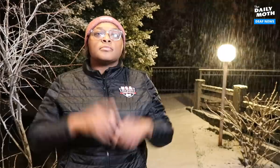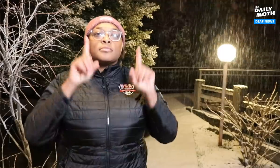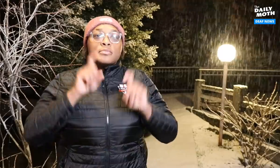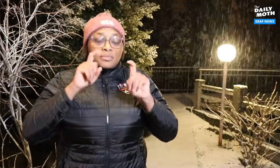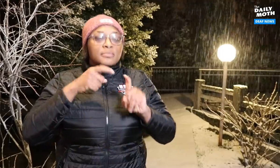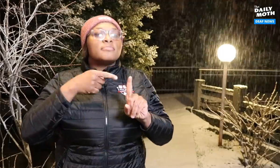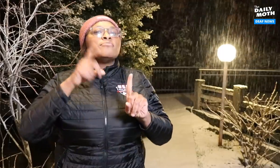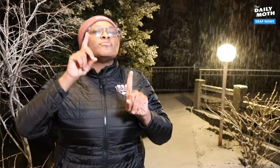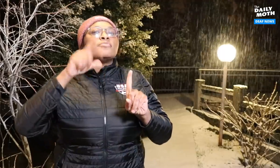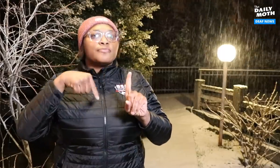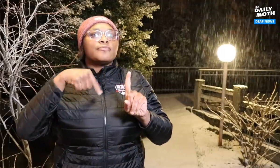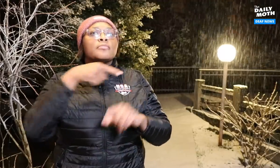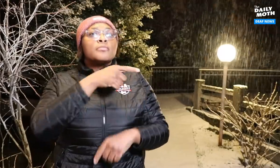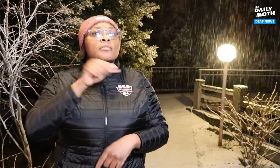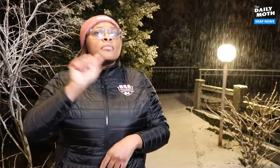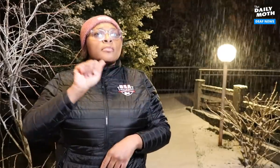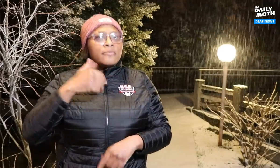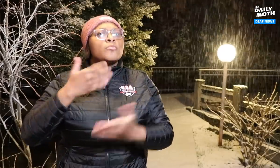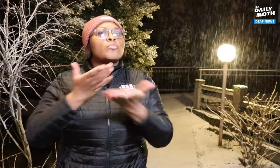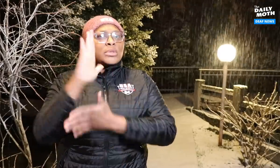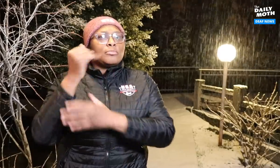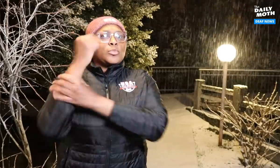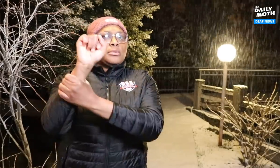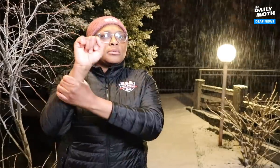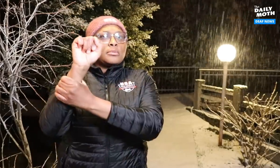If an athlete is disqualified, they have a right to protest.